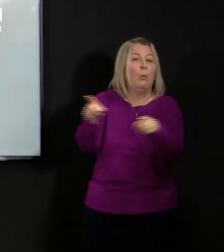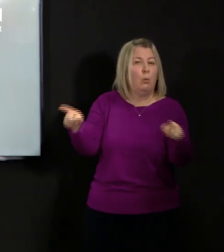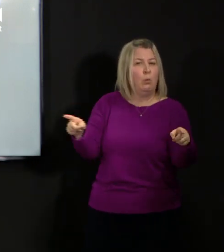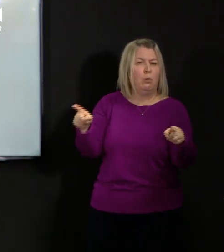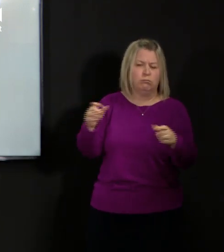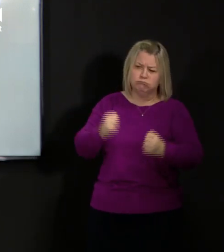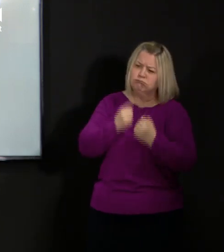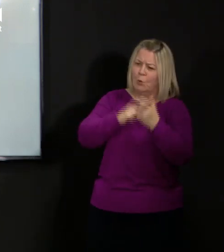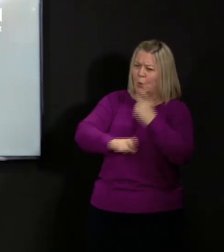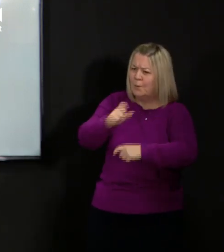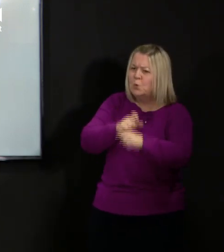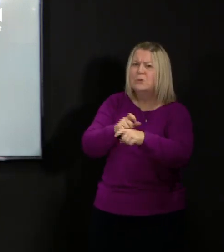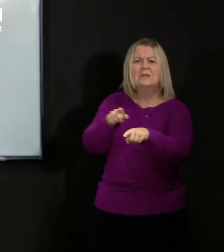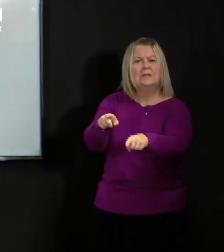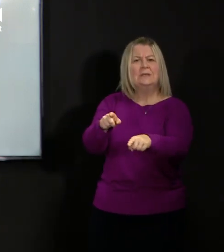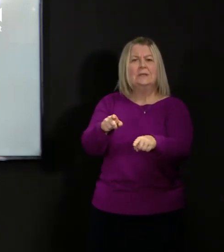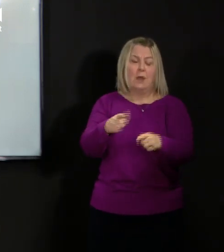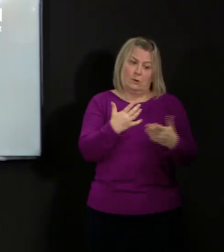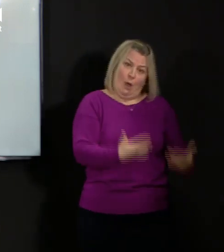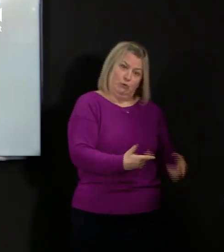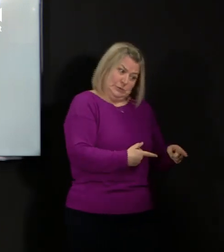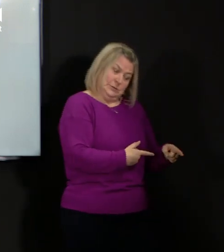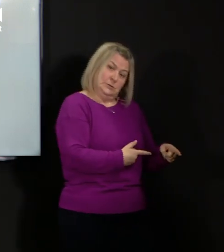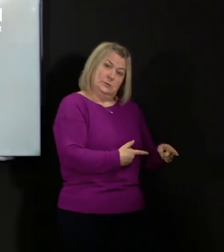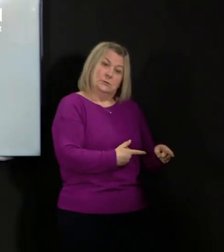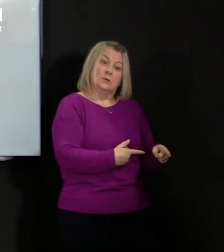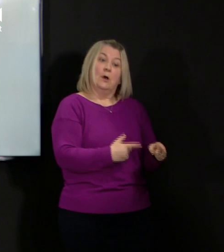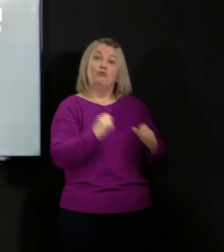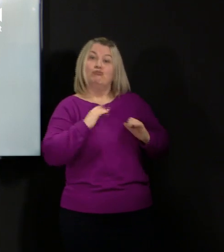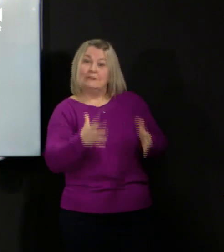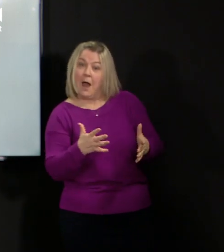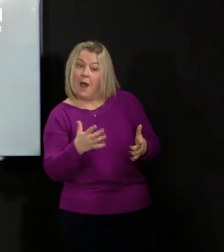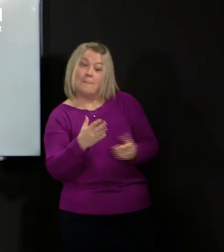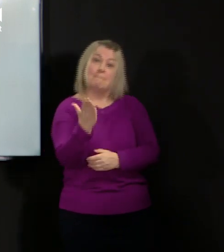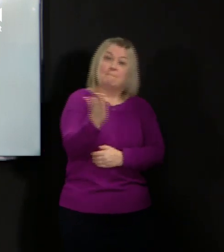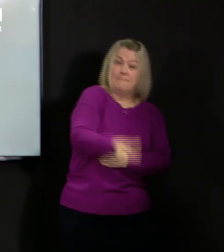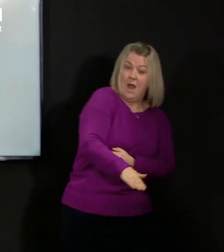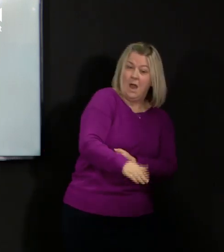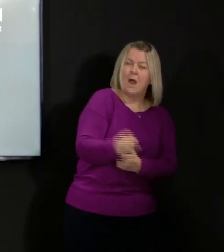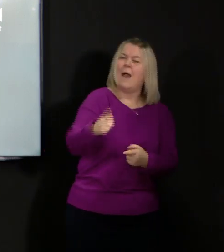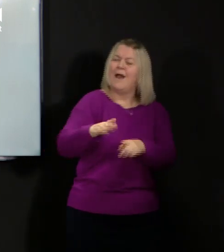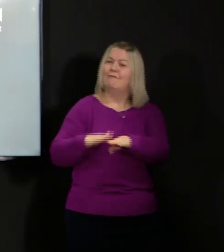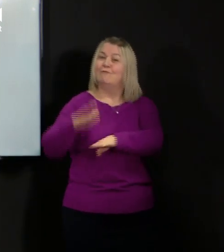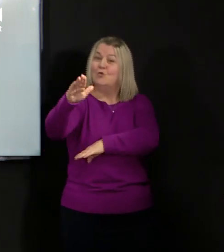current, retired, and future, to give us all of their skills and expertise to